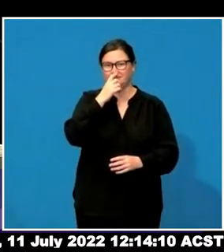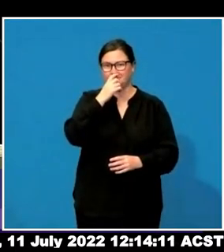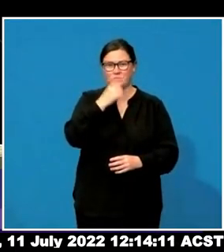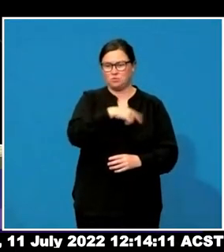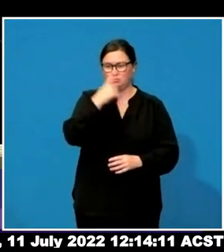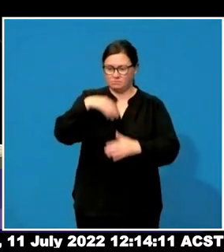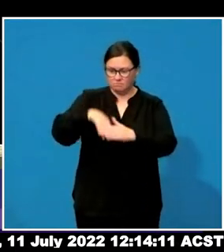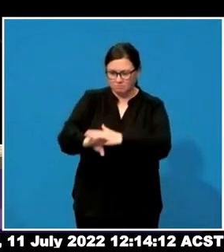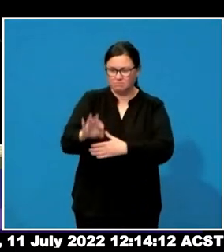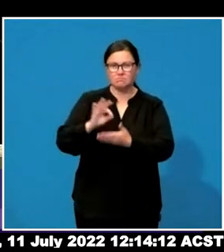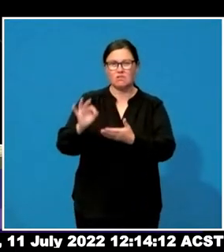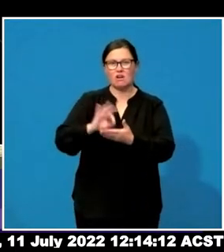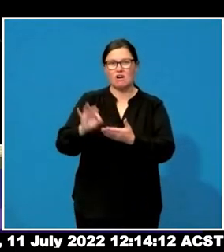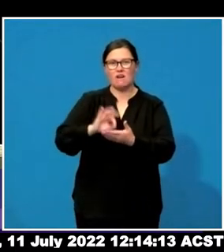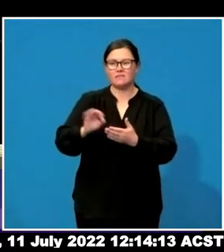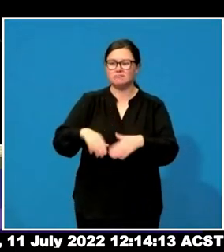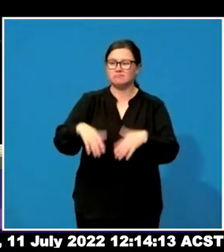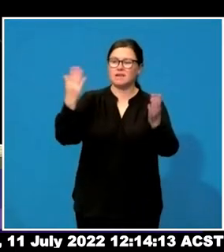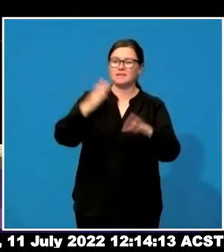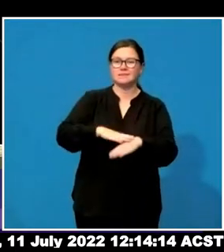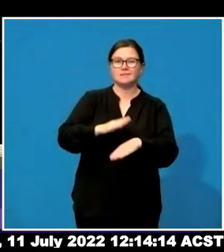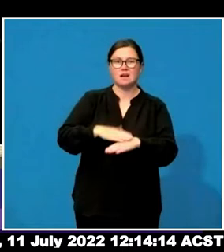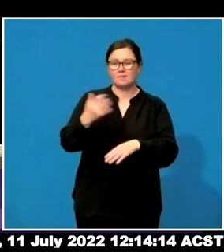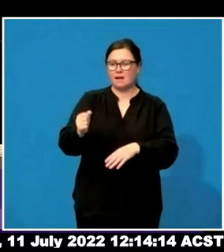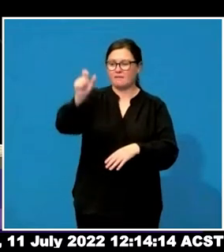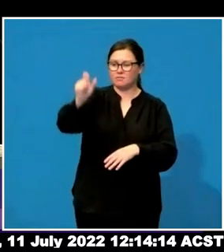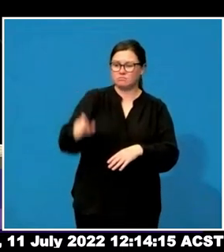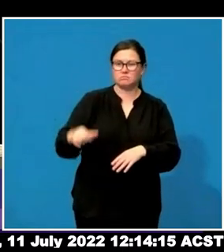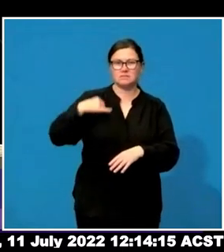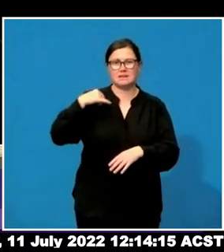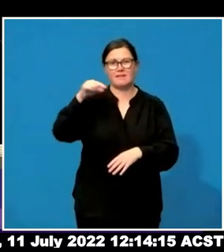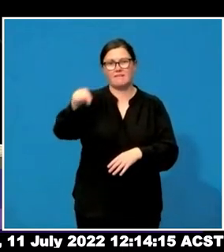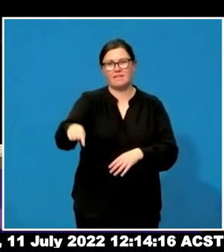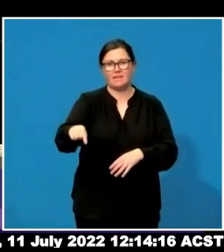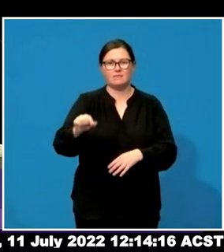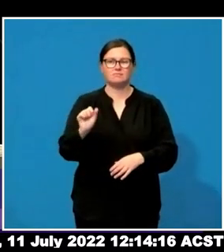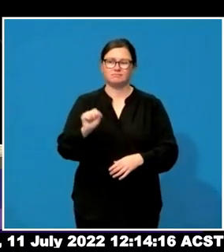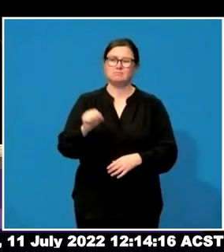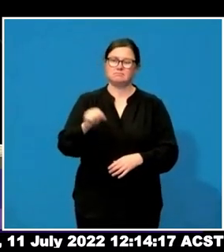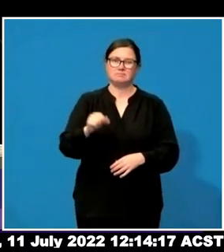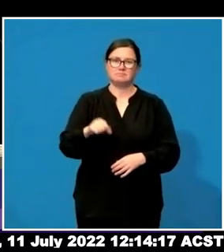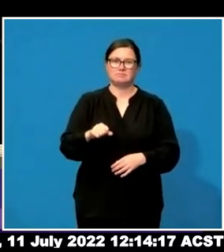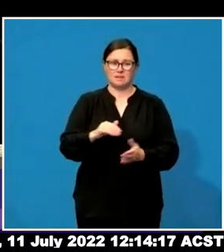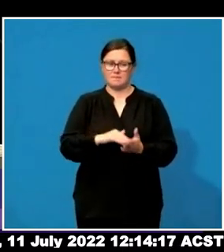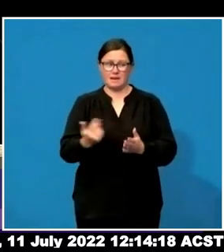All the time, they would be there in Tennant Creek. Yeah. MS TARRAGO: But now you don't know where to go.